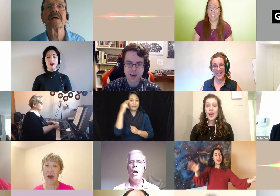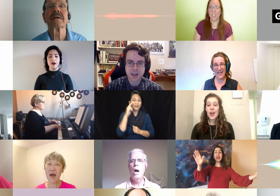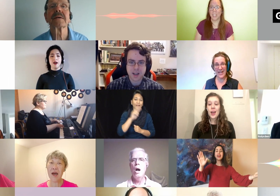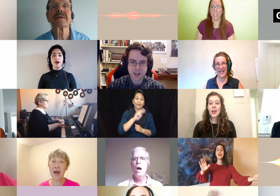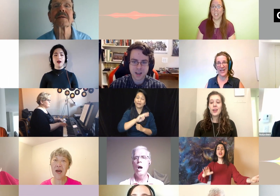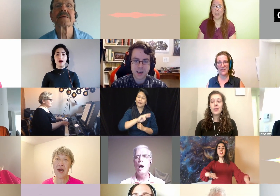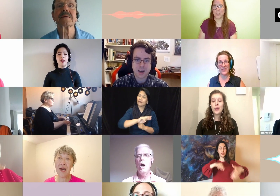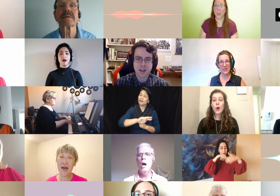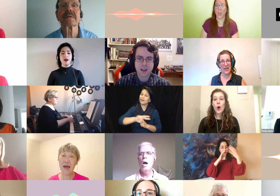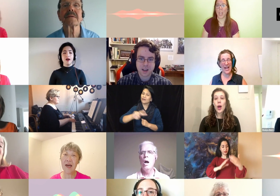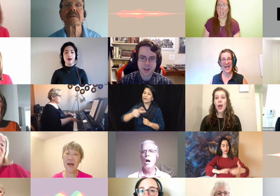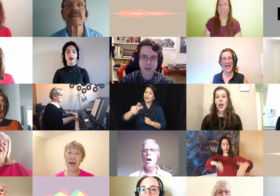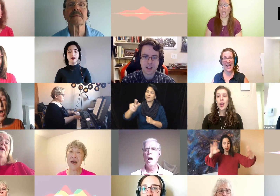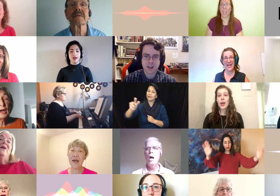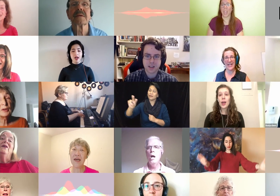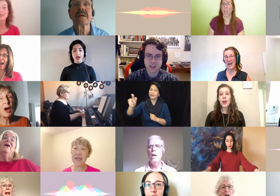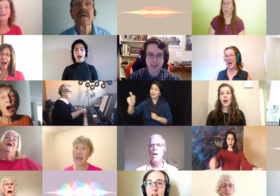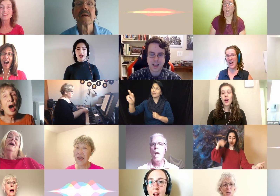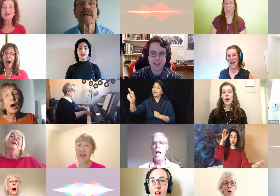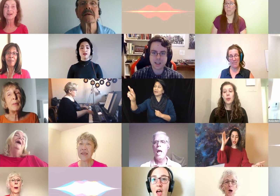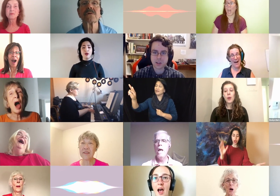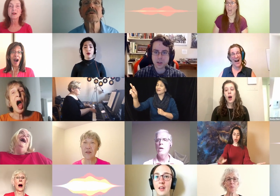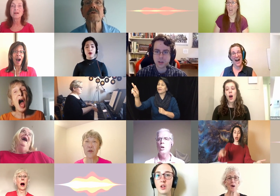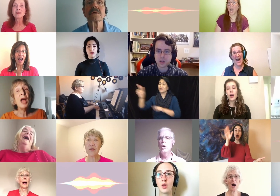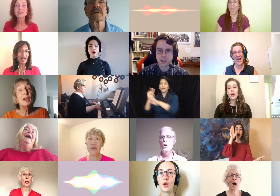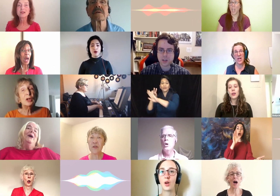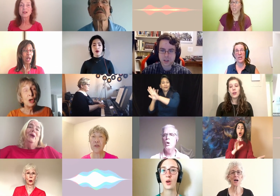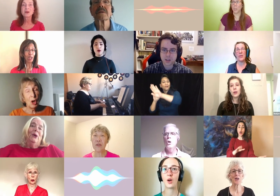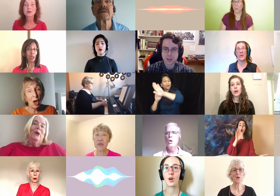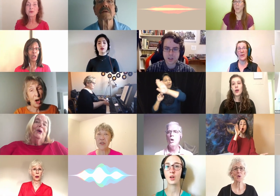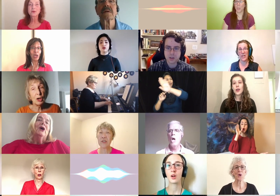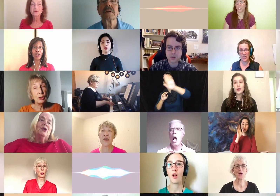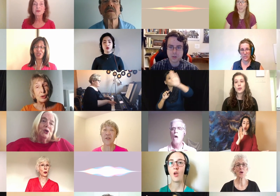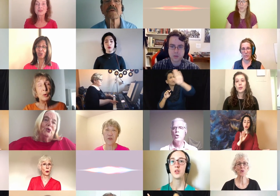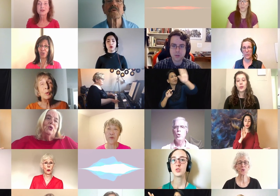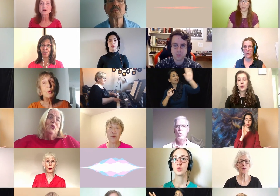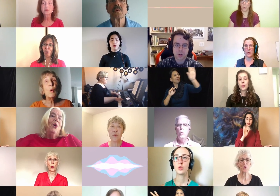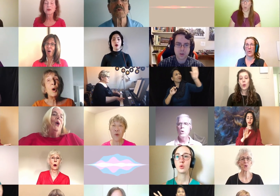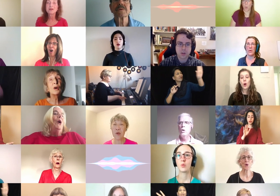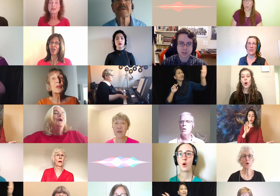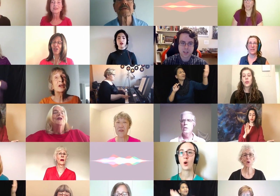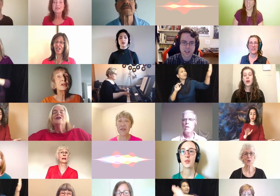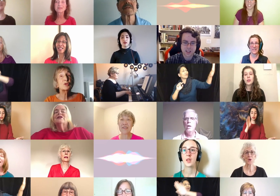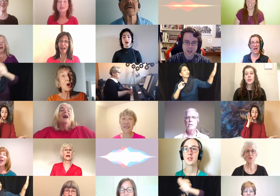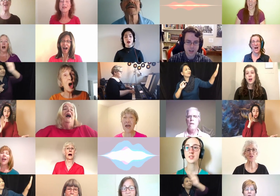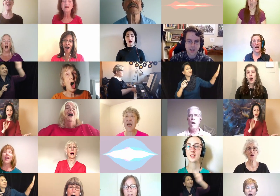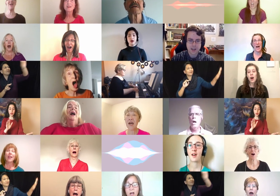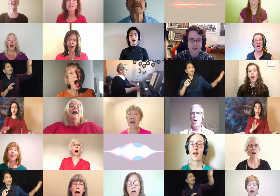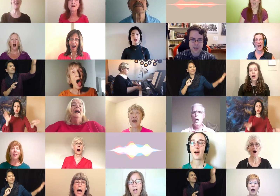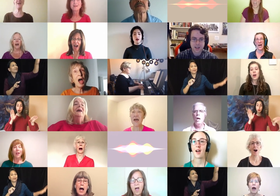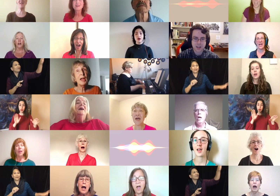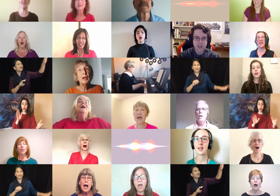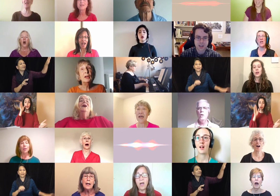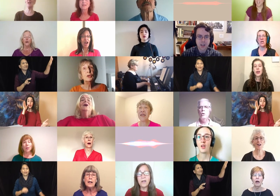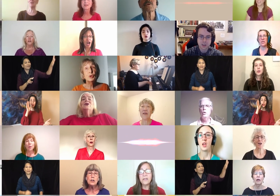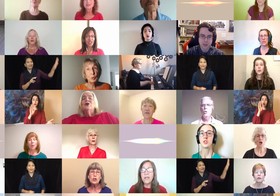H: Lift your head up high, All: look toward the sky, toward the sky!